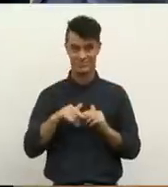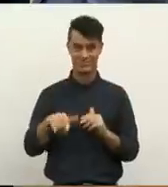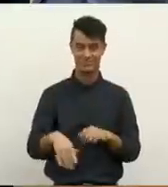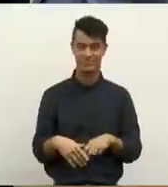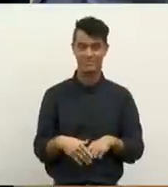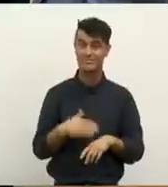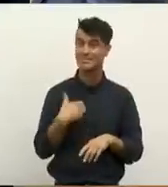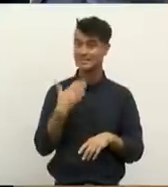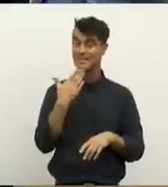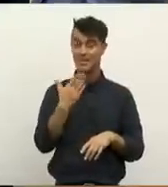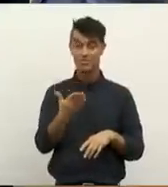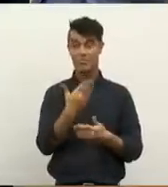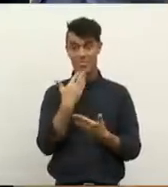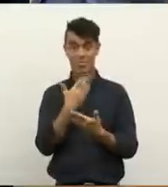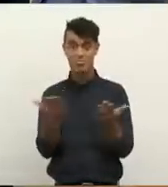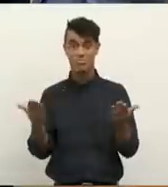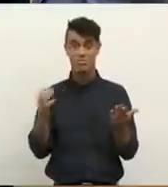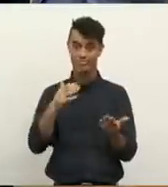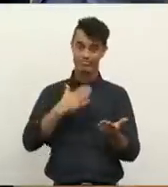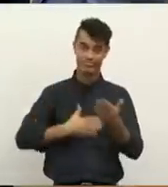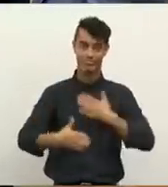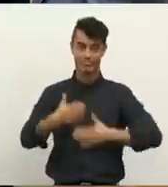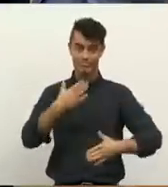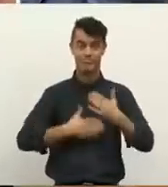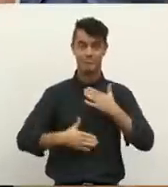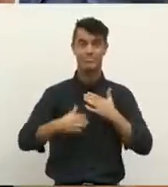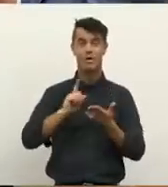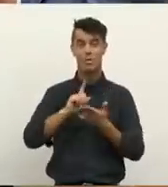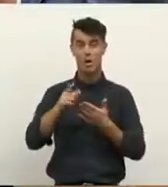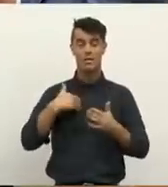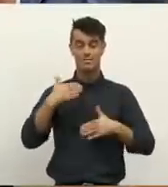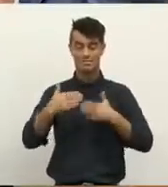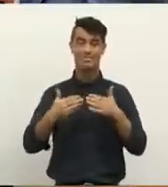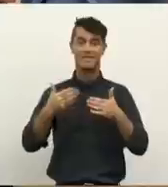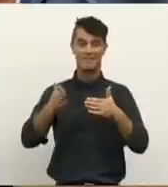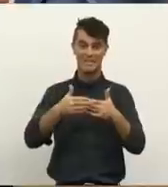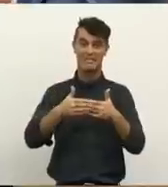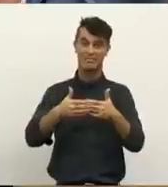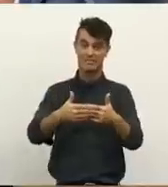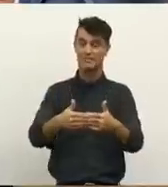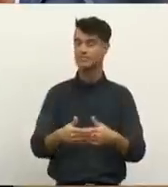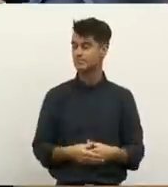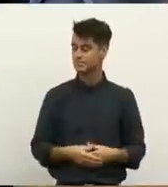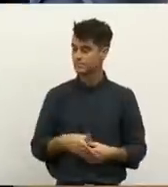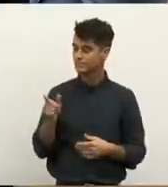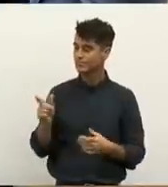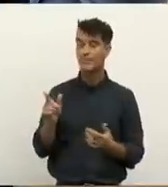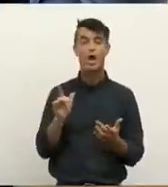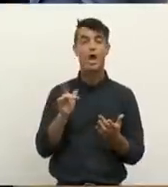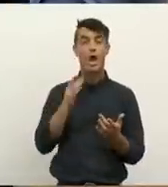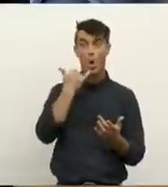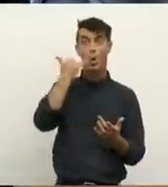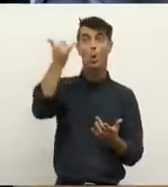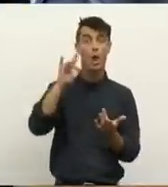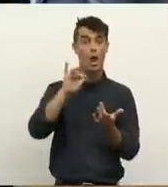and I thank our participants for their patience while we keep working on fixing this. So the contact centre has access to that information?